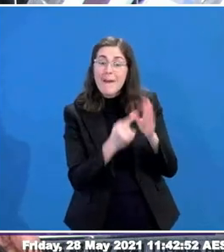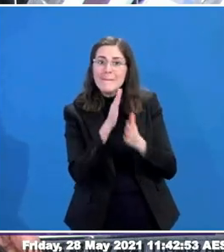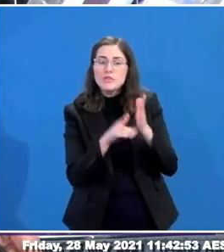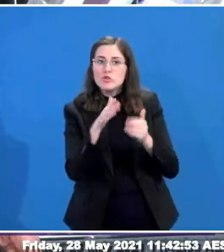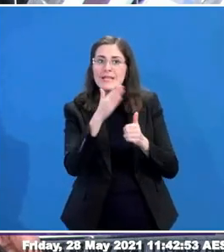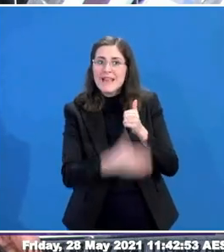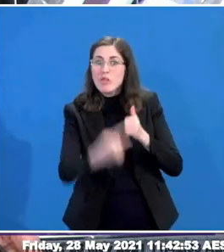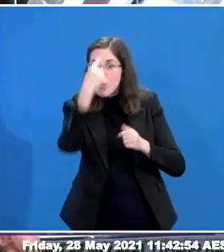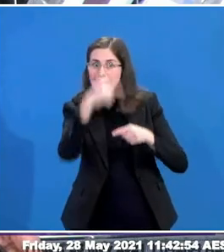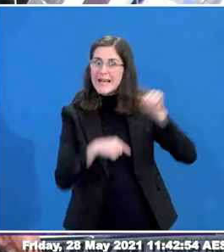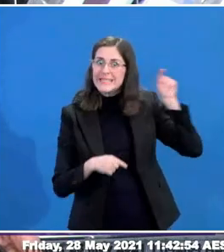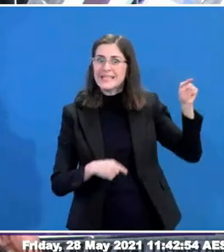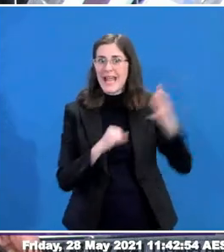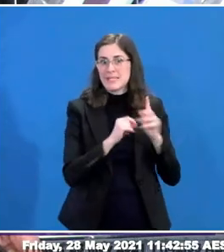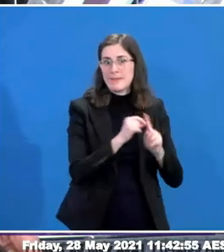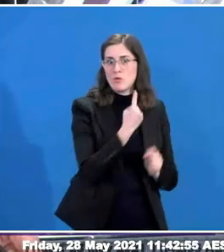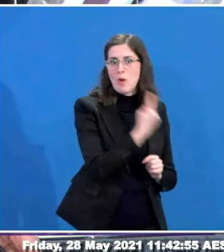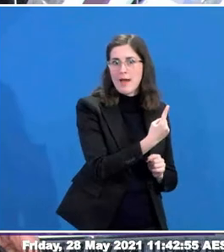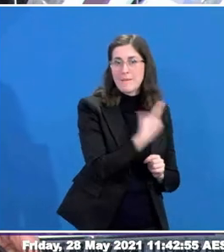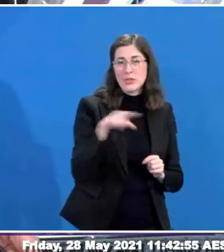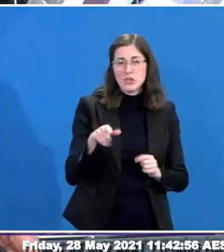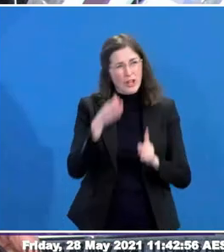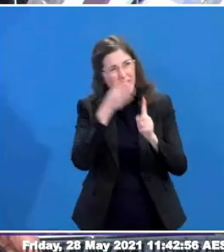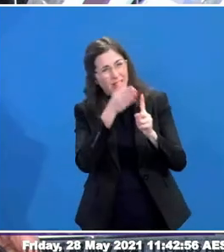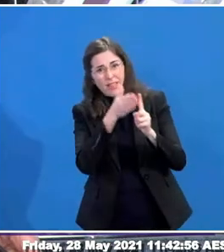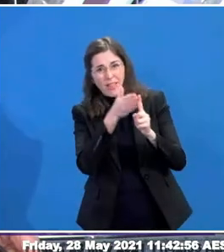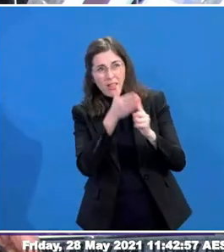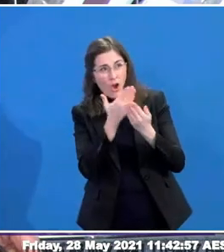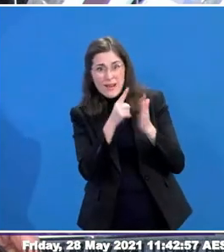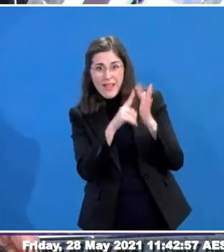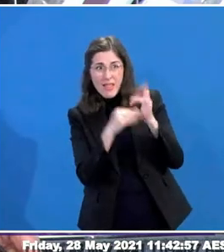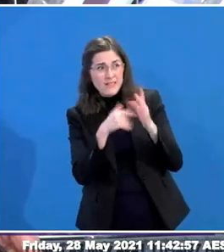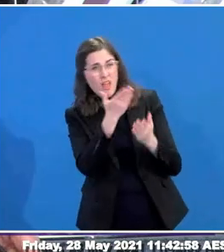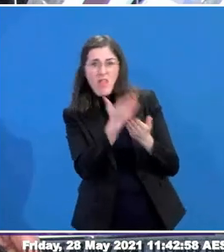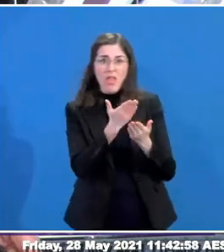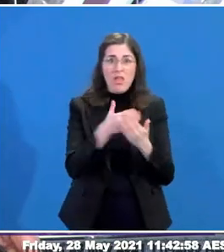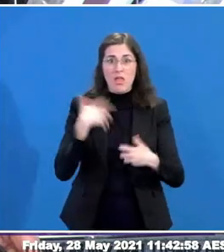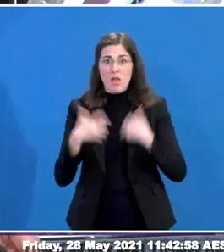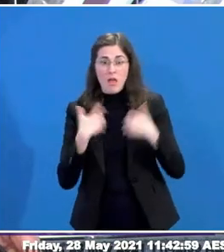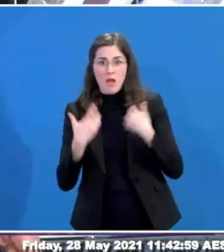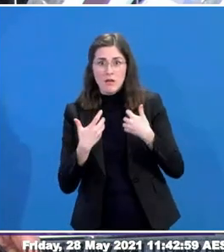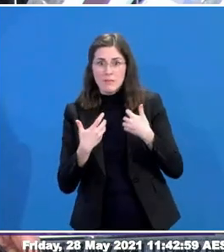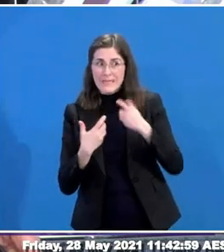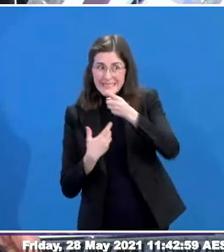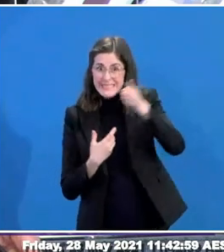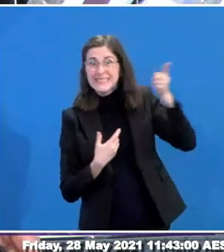not to see SP1's conduct? You've described him as a "conman".